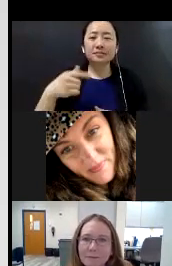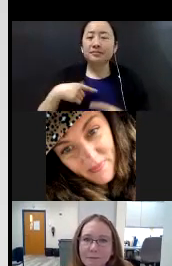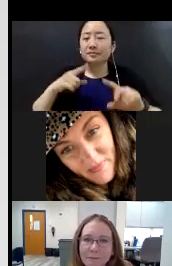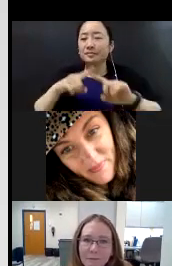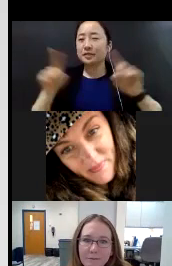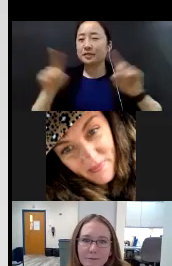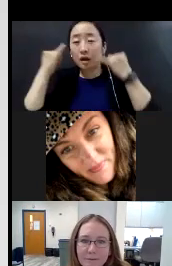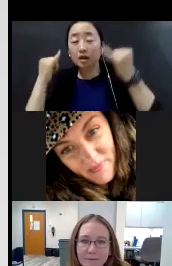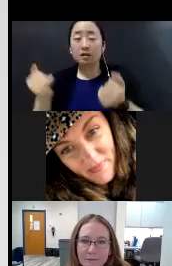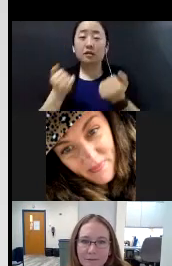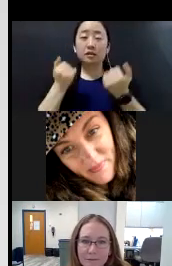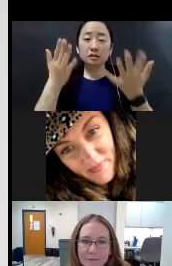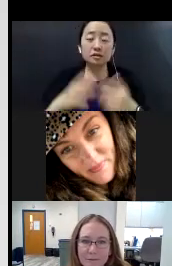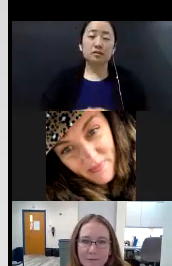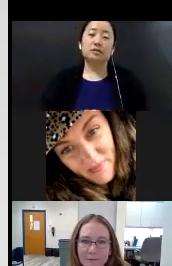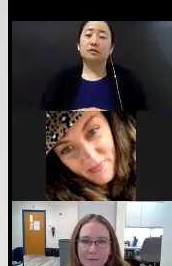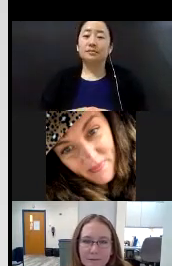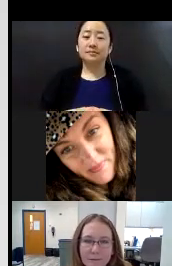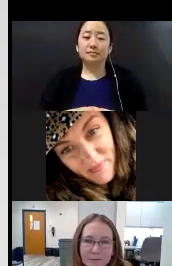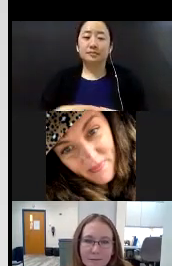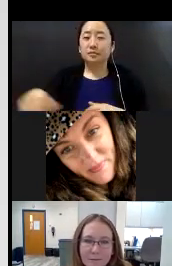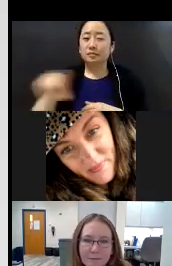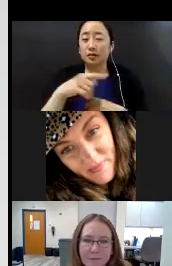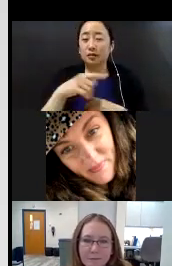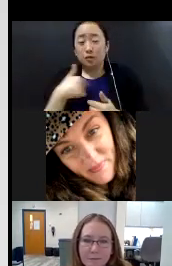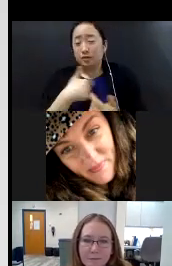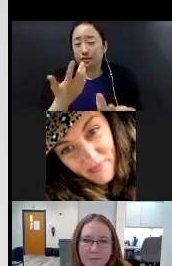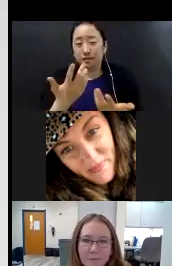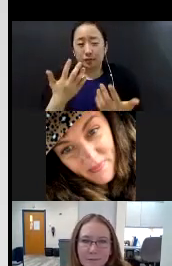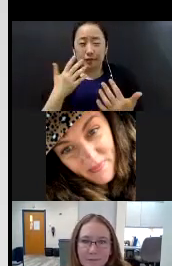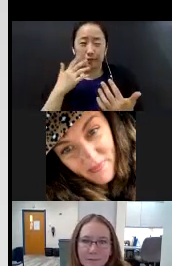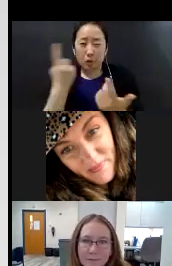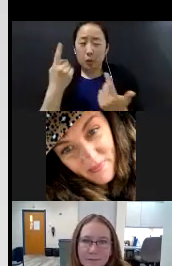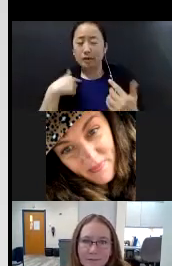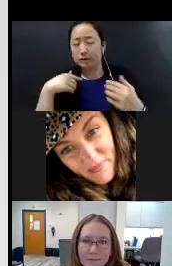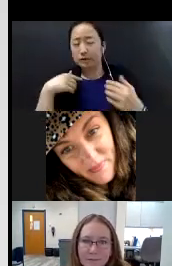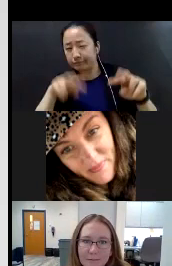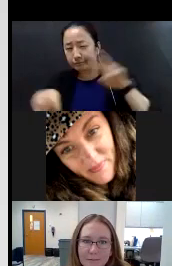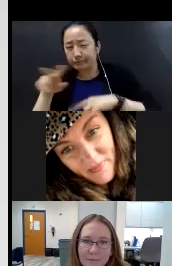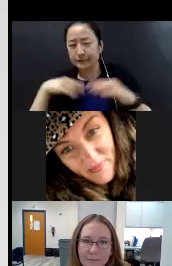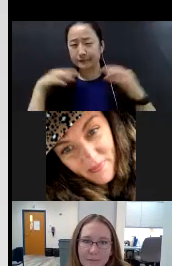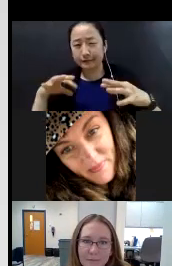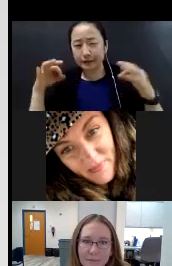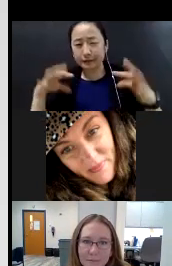OR ALWAYS KIND OF LOOKING FOR FEEDBACK TO MAKE THIS PROCESS A LITTLE BIT EASIER FOR US AS HOME